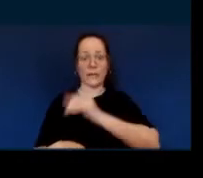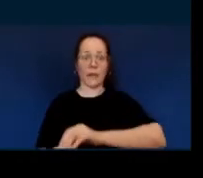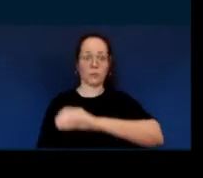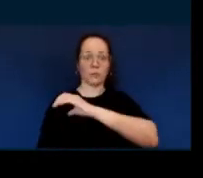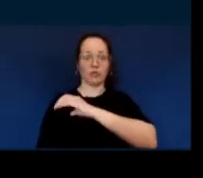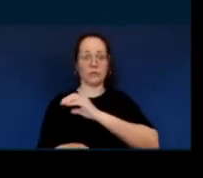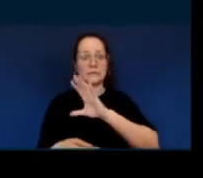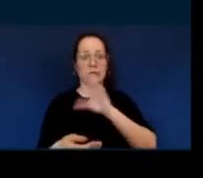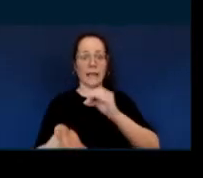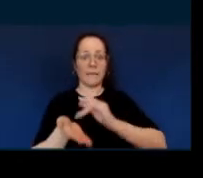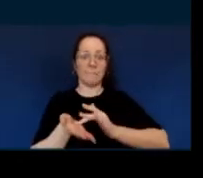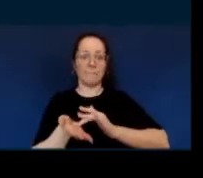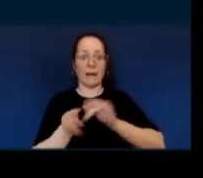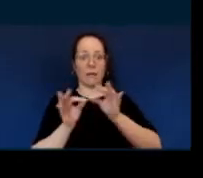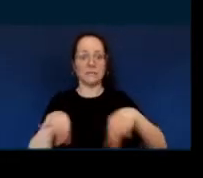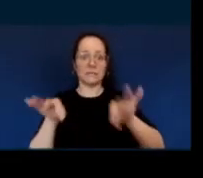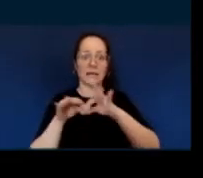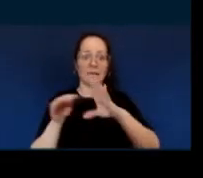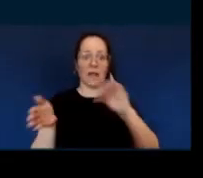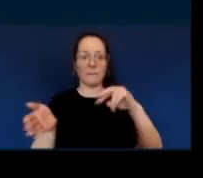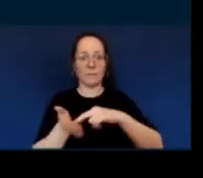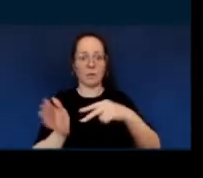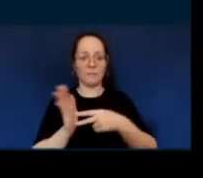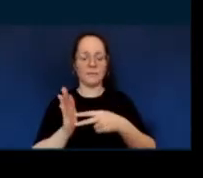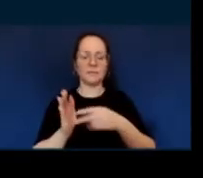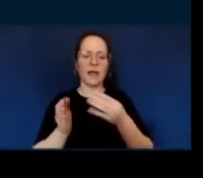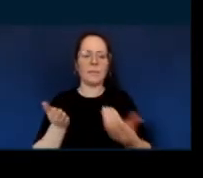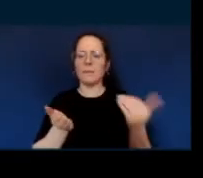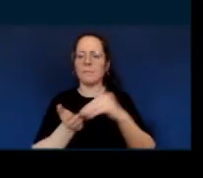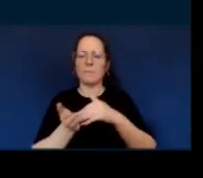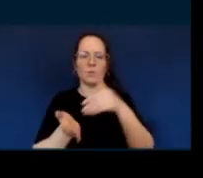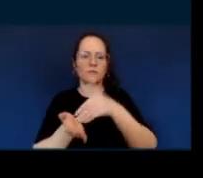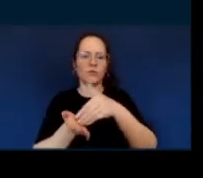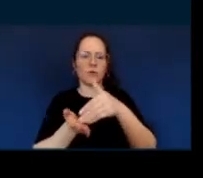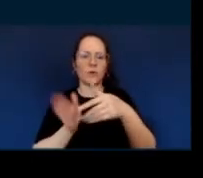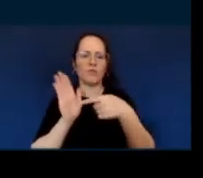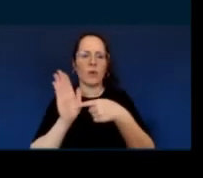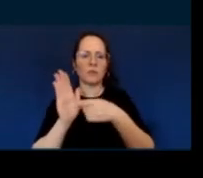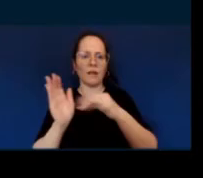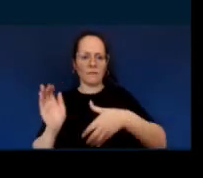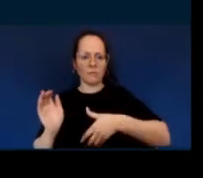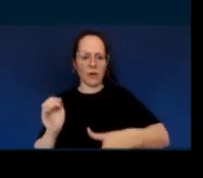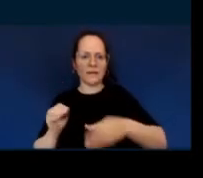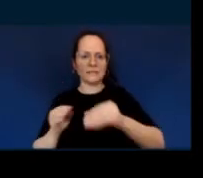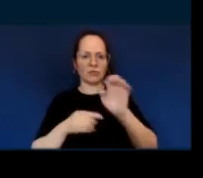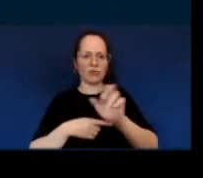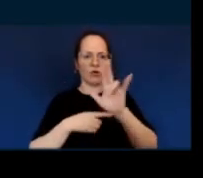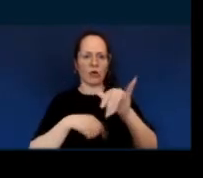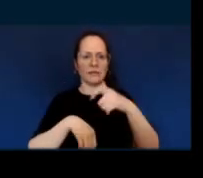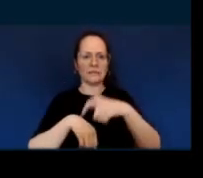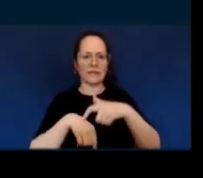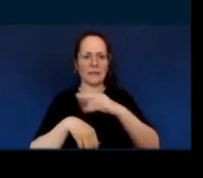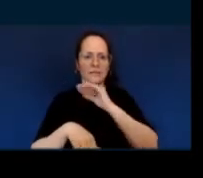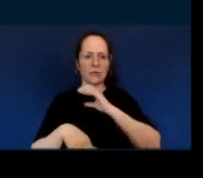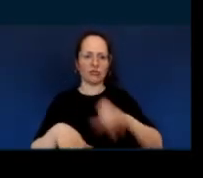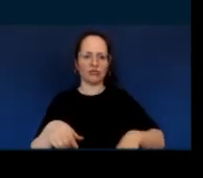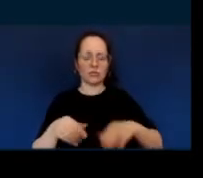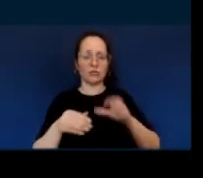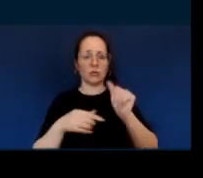SIGNIFICANCE AND THE MOST FREQUENT REPRESENTATION OF PREGNANCY IN THE MEDIEVAL TIMES AND EARLY MODERN CHRISTIAN ART WAS THE VIRGIN MARY SEEN IN THE